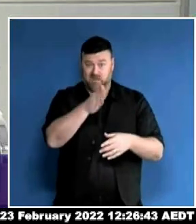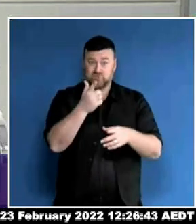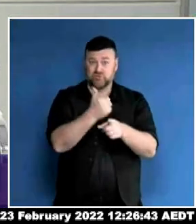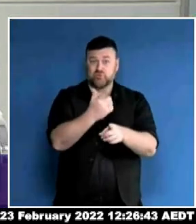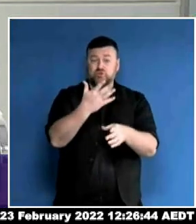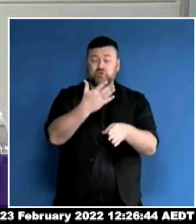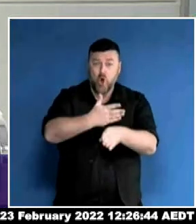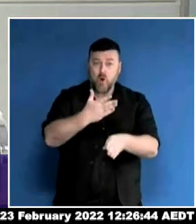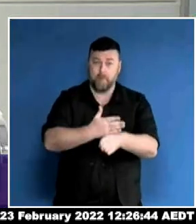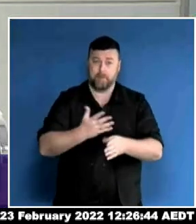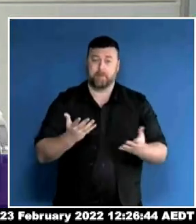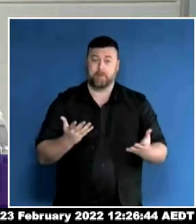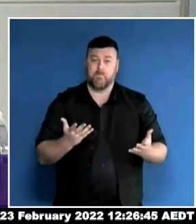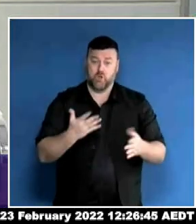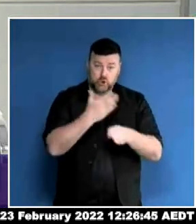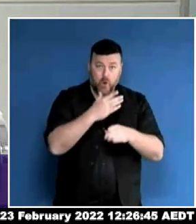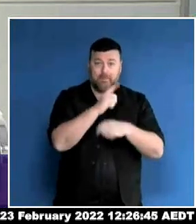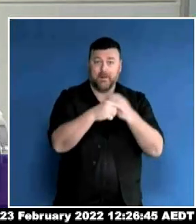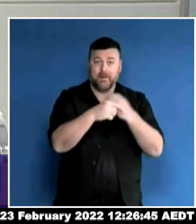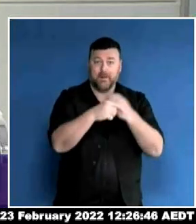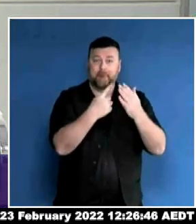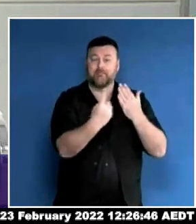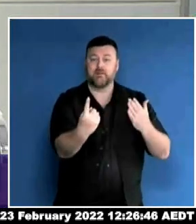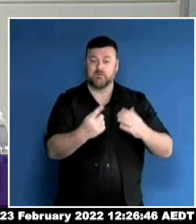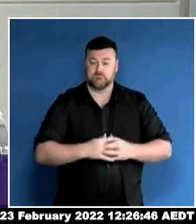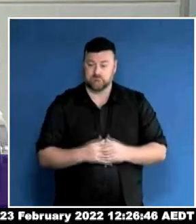If you don't find a job, you end up at risk of poverty, you end up at risk of